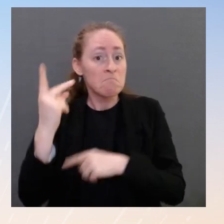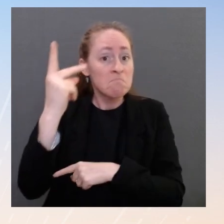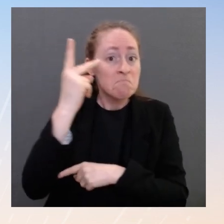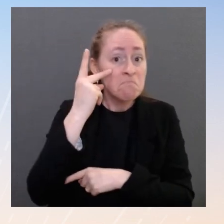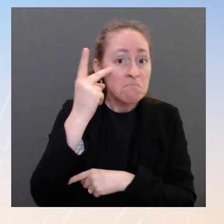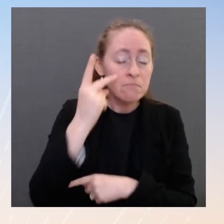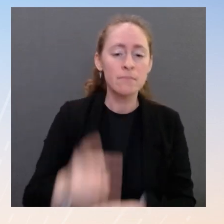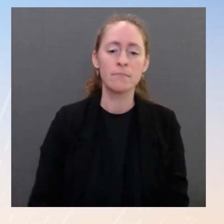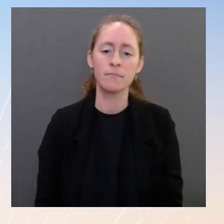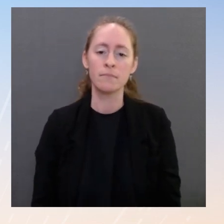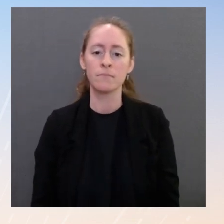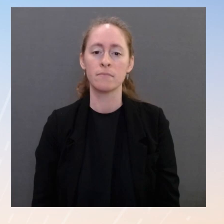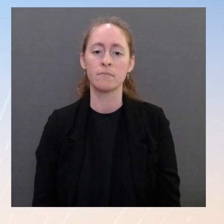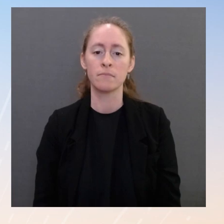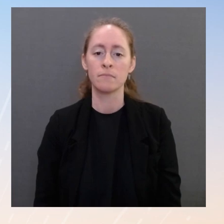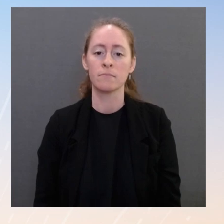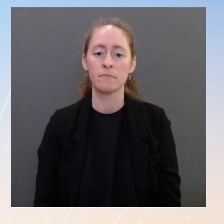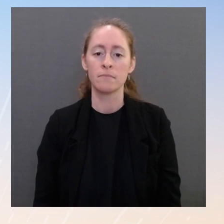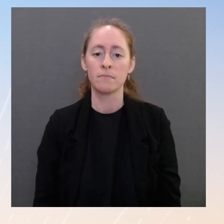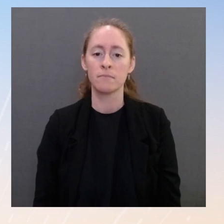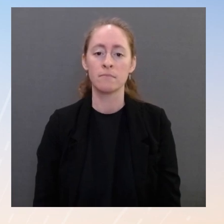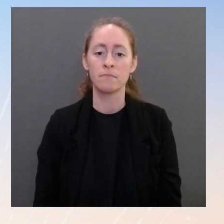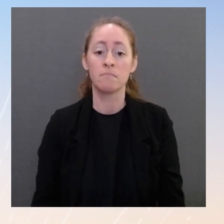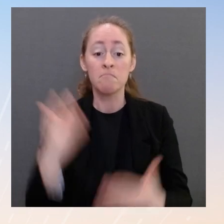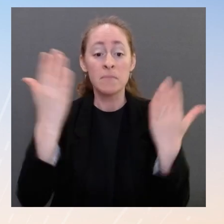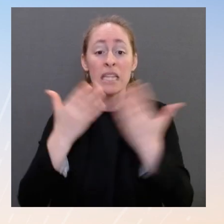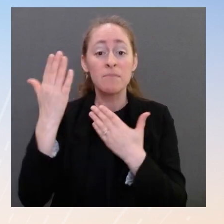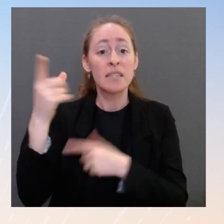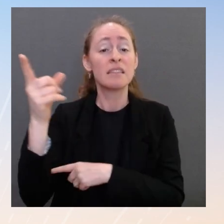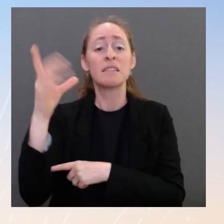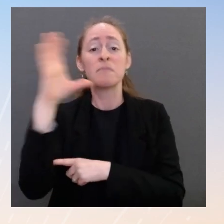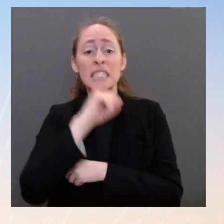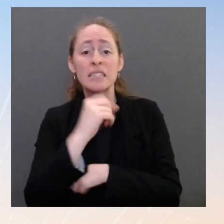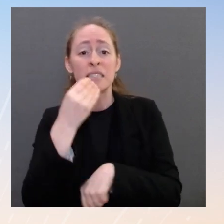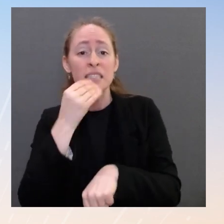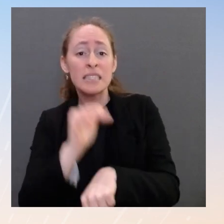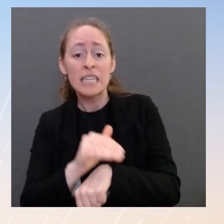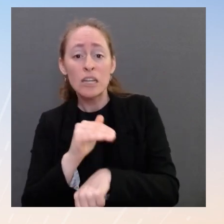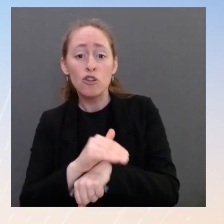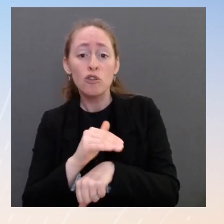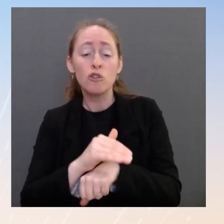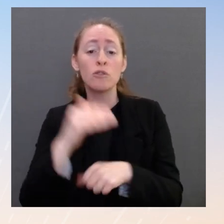for the eating portion of the dinner and he'll be there for the program, which includes a number of speakers,